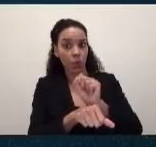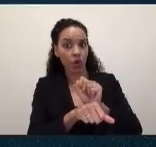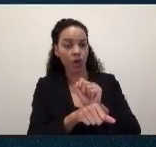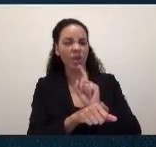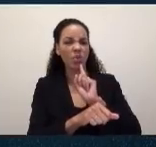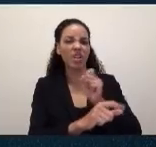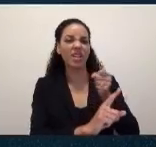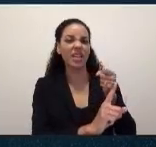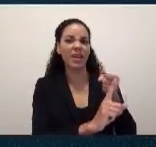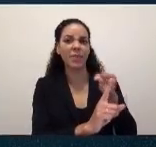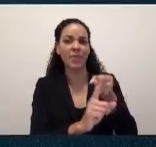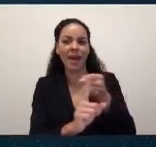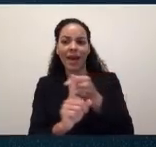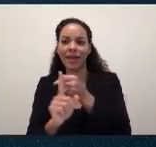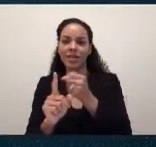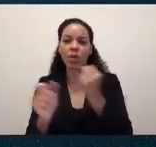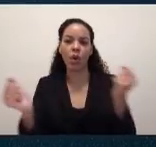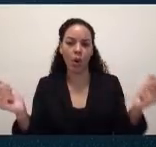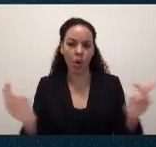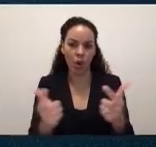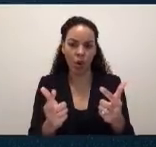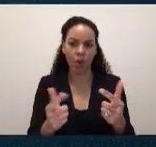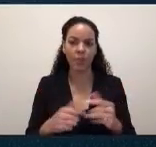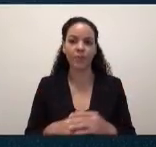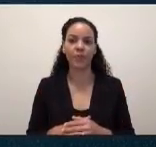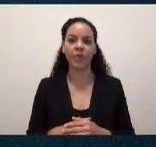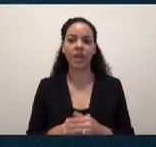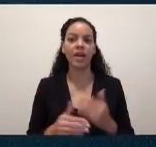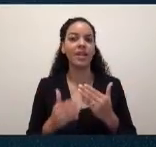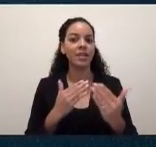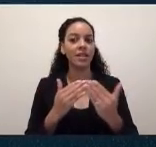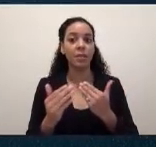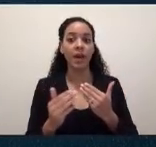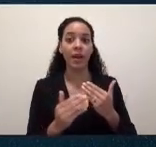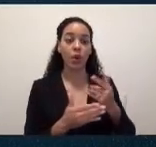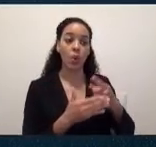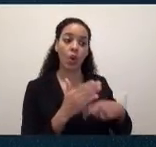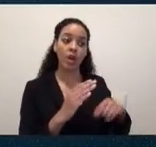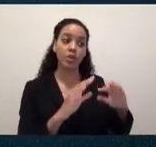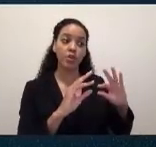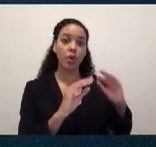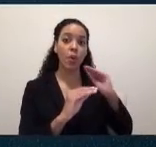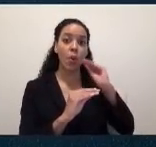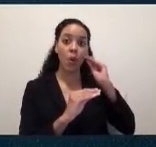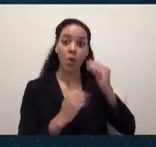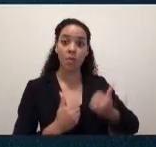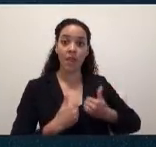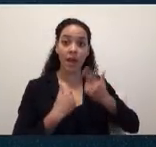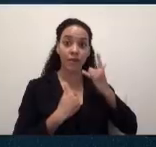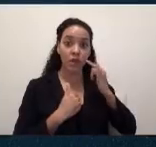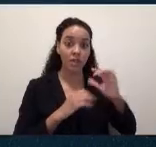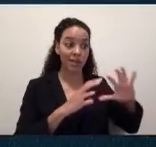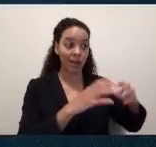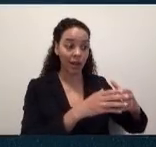Regardless of the composition of your household, regardless of your age regardless of your gender,